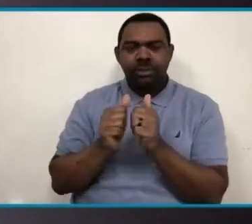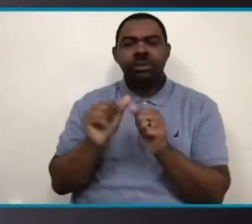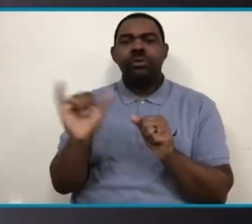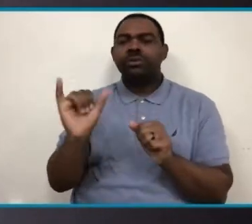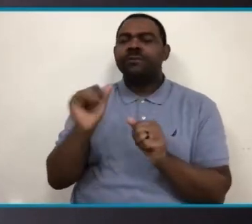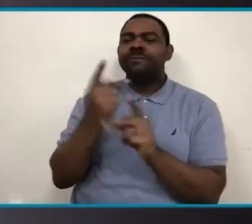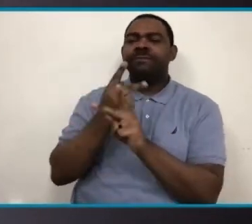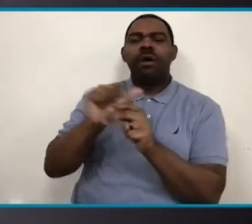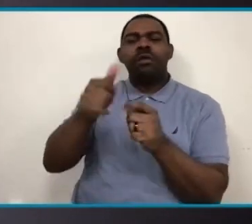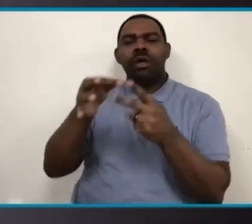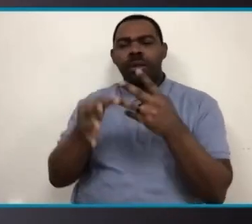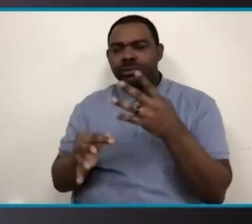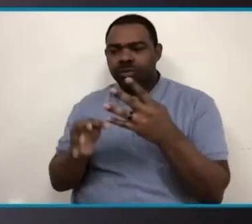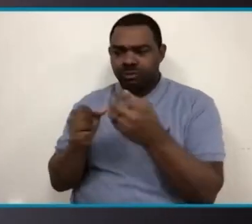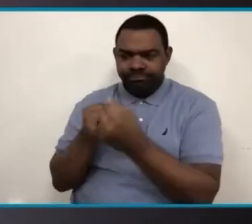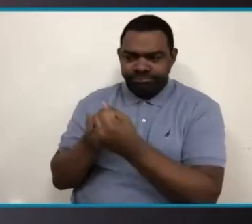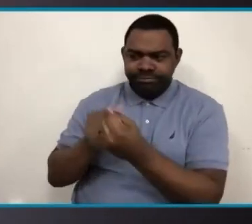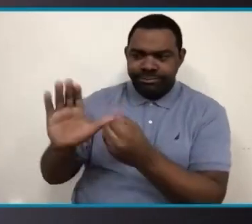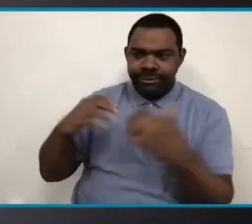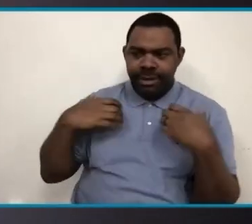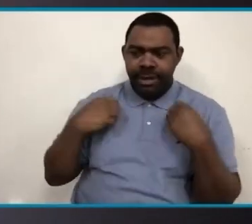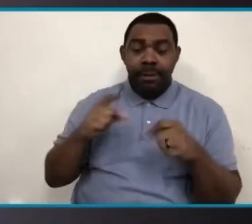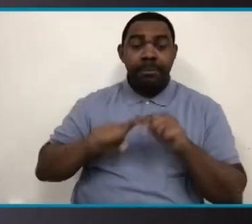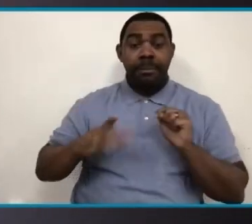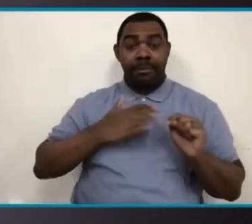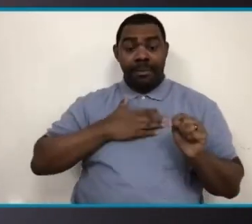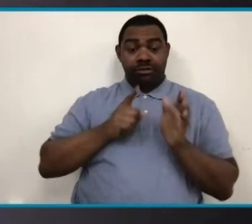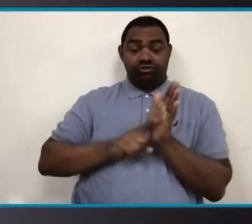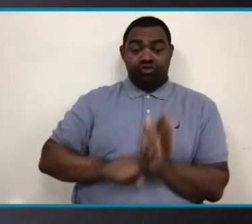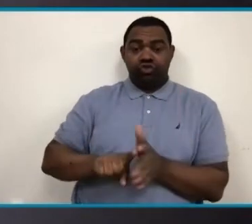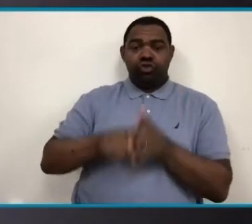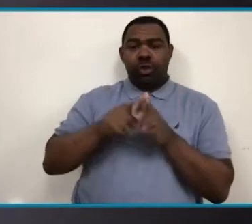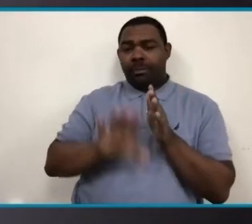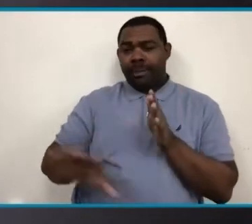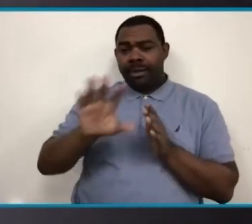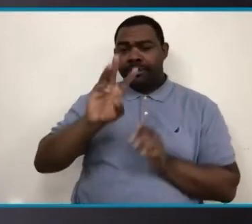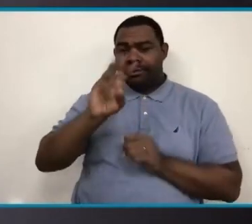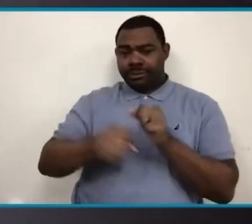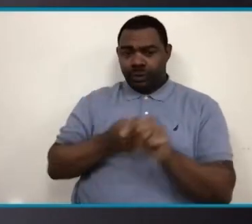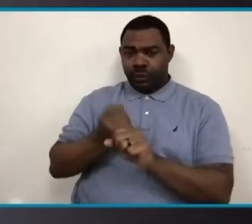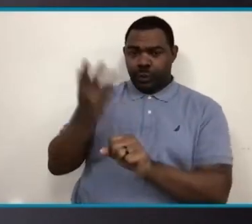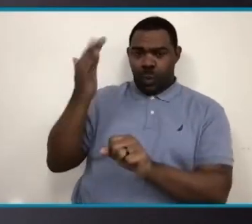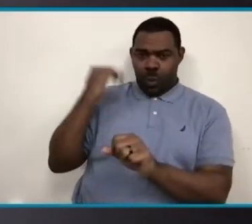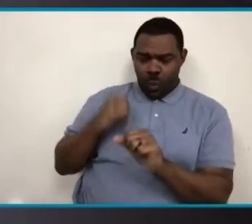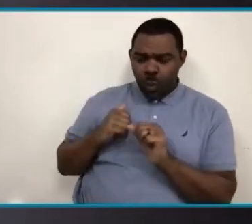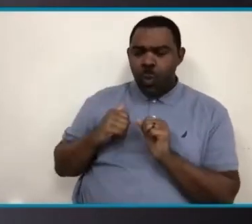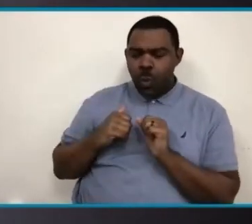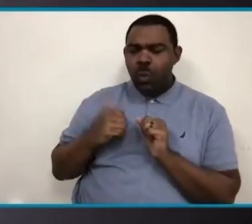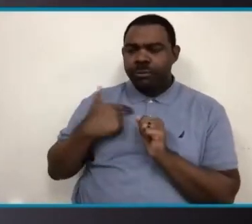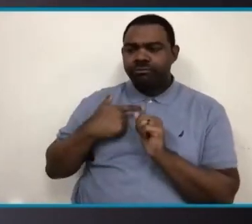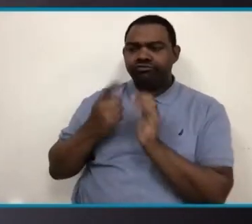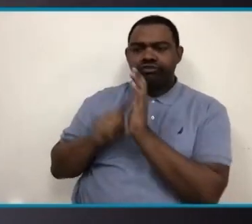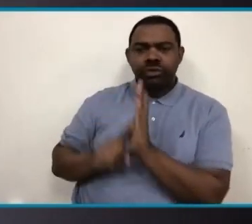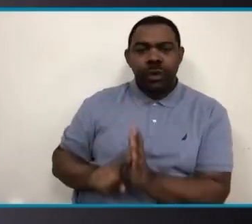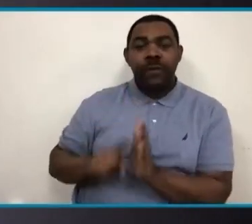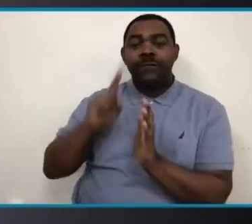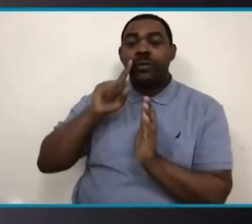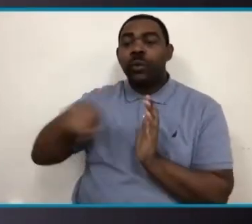But my research with veterans began about six years ago with research into music imagery for veteran women with post-traumatic stress disorder.